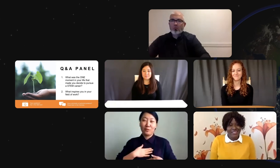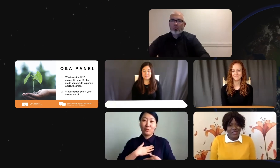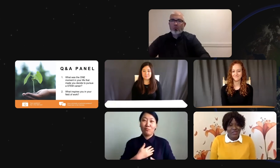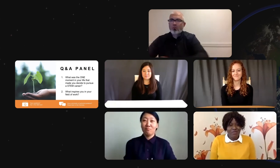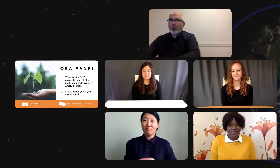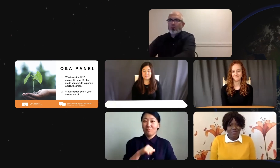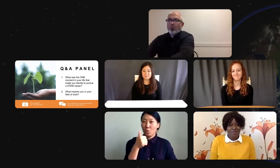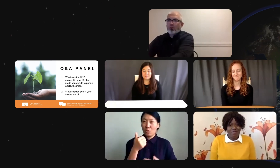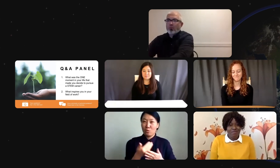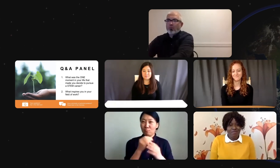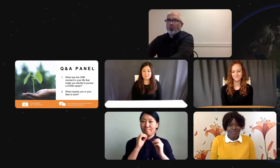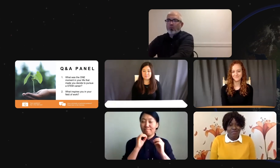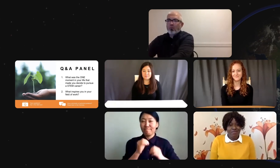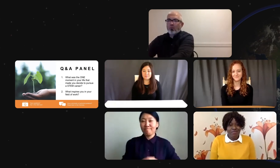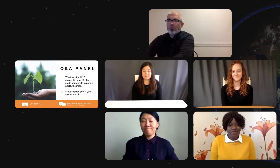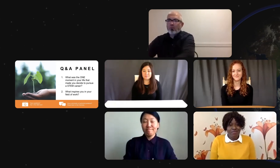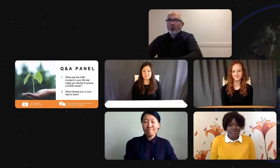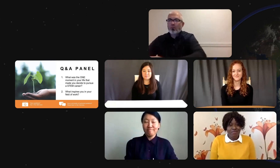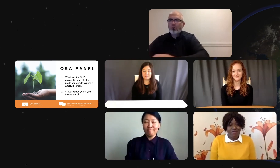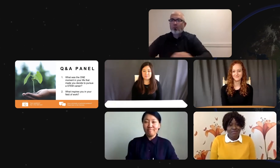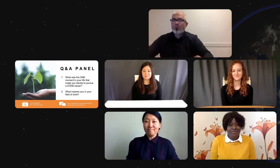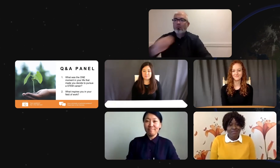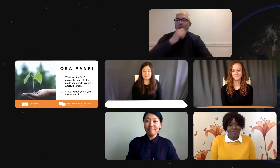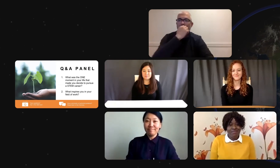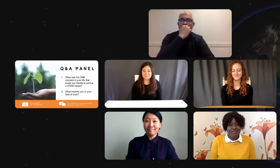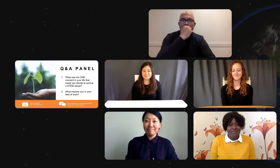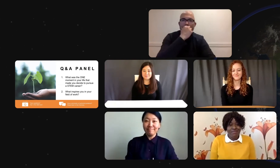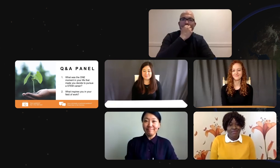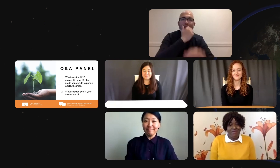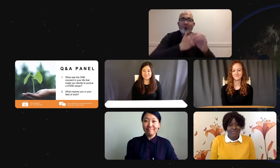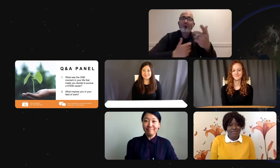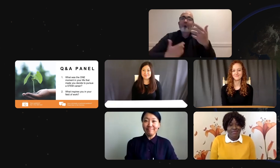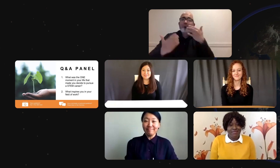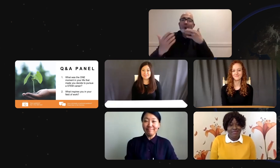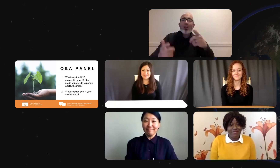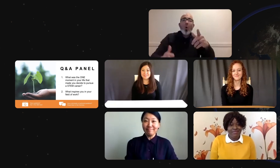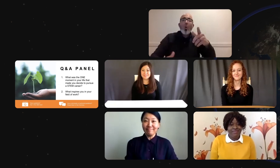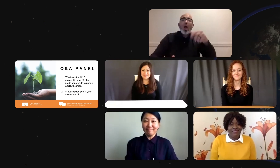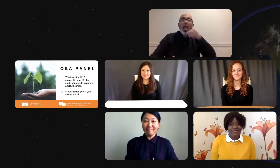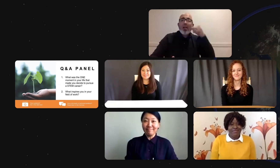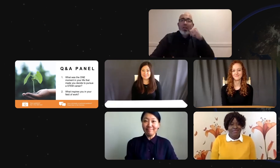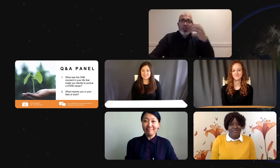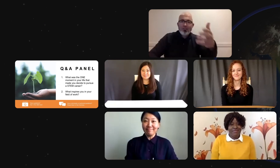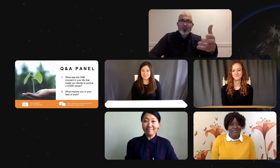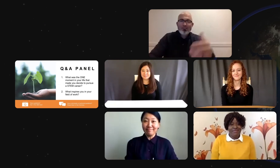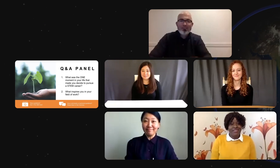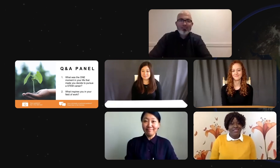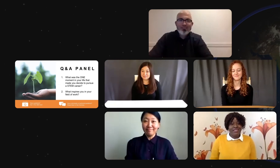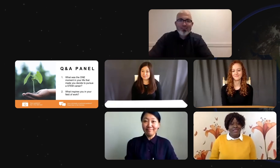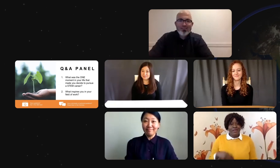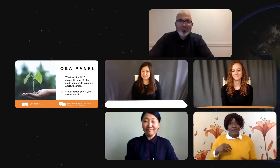But, I could solve the math problems.